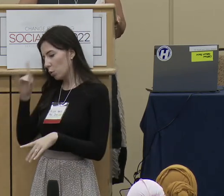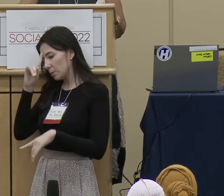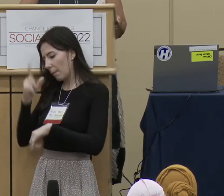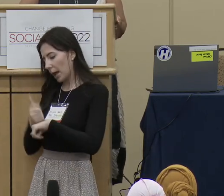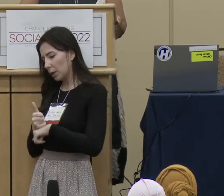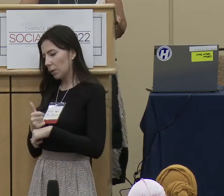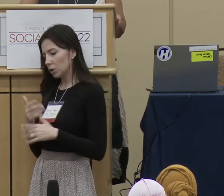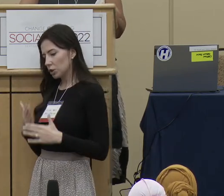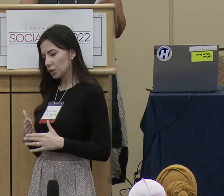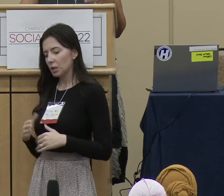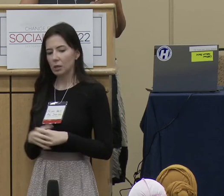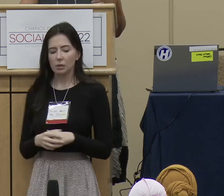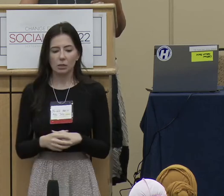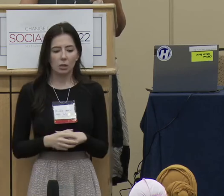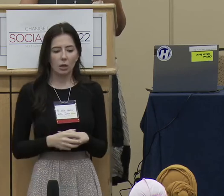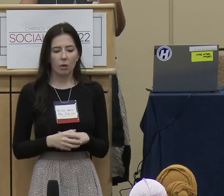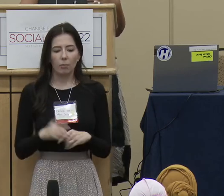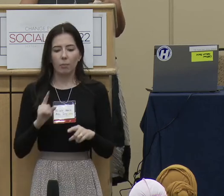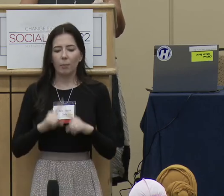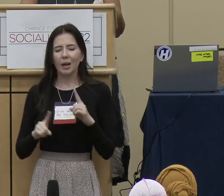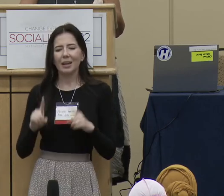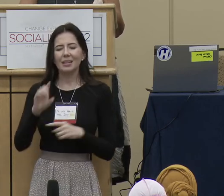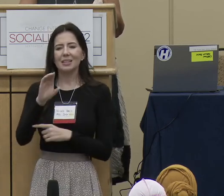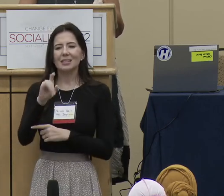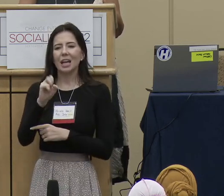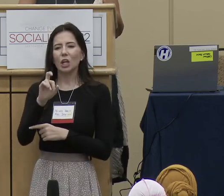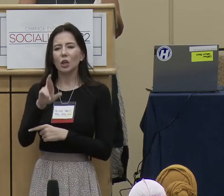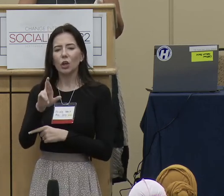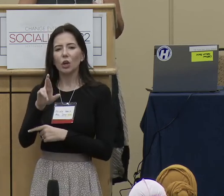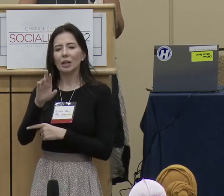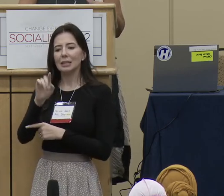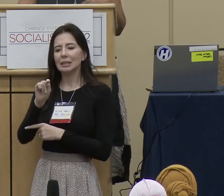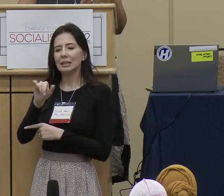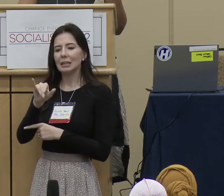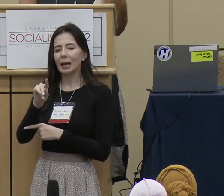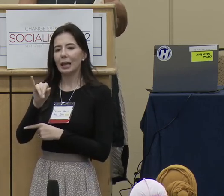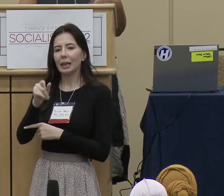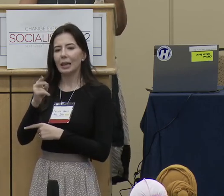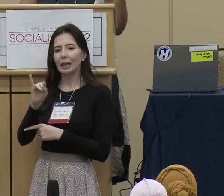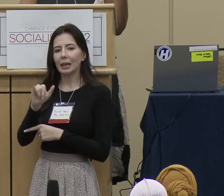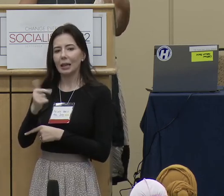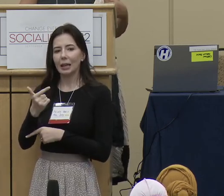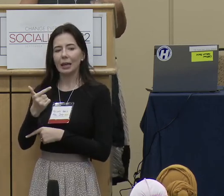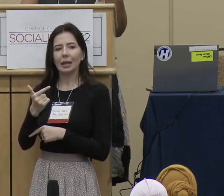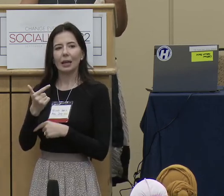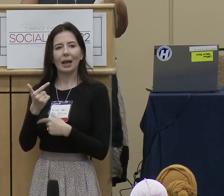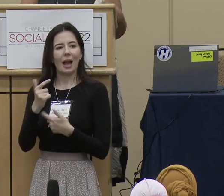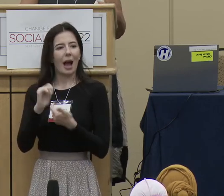when I hear Neal Nile Fort freech preach, I get